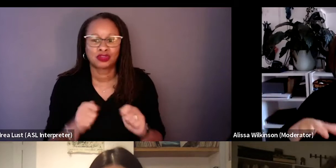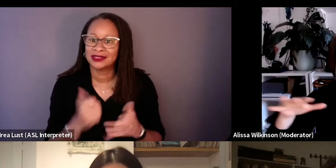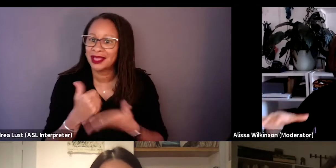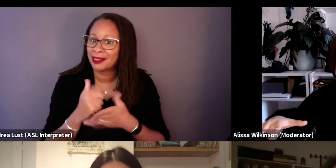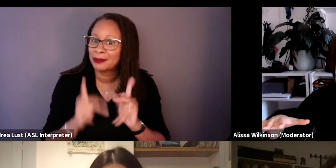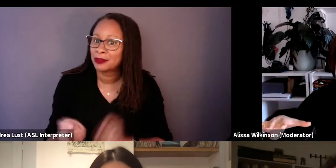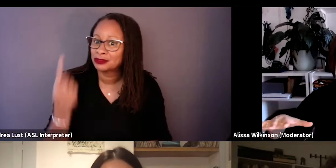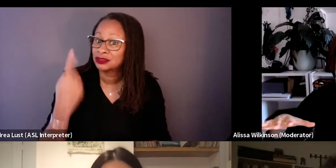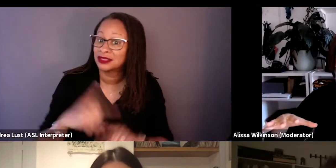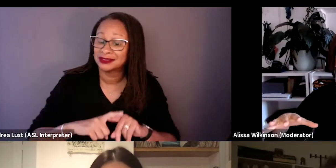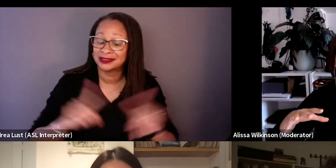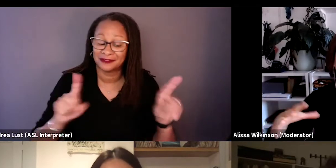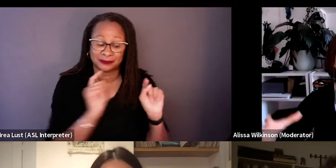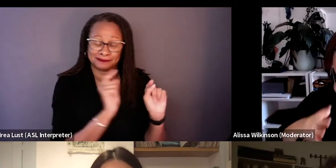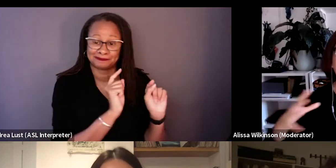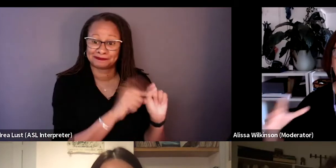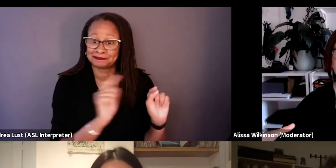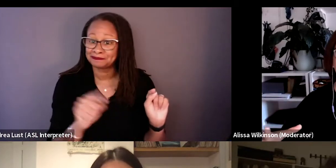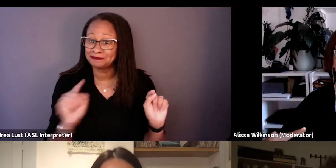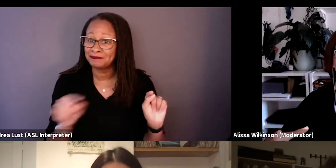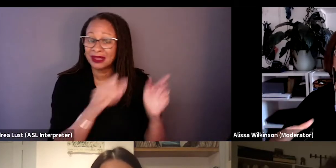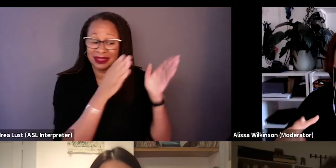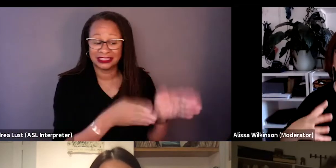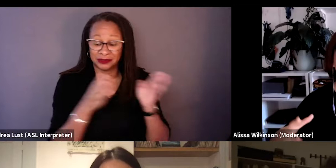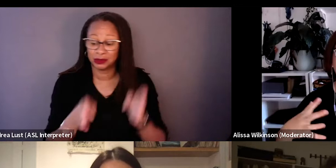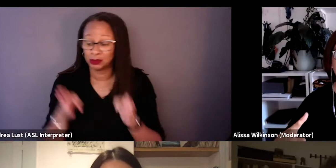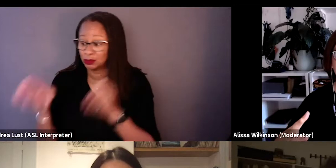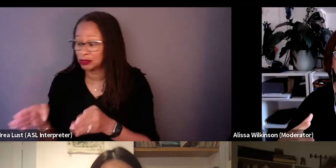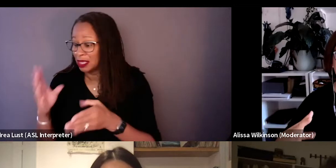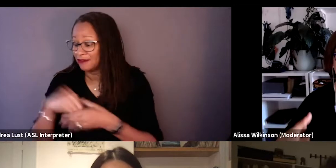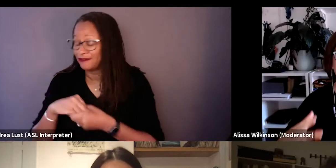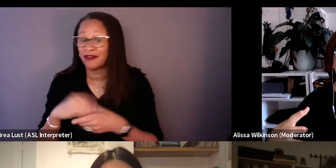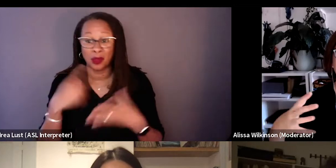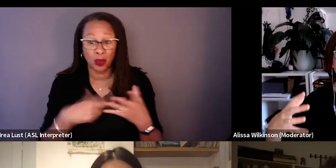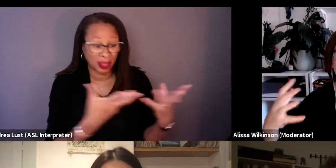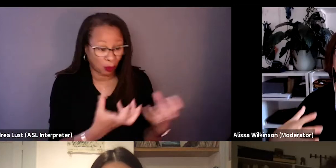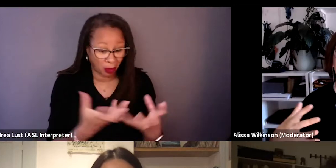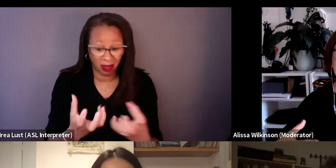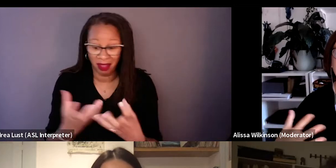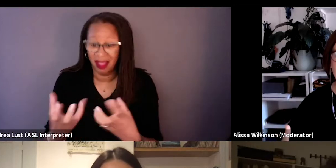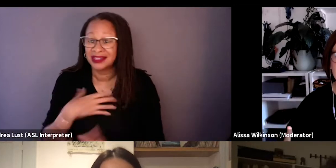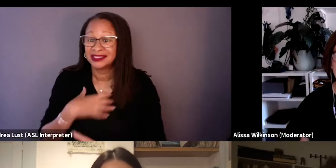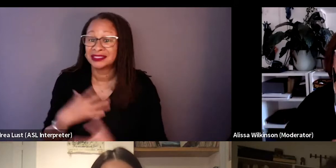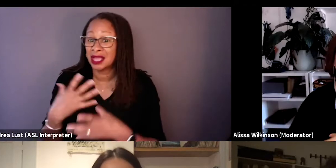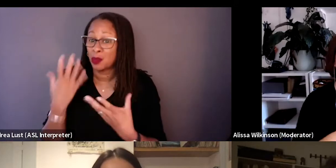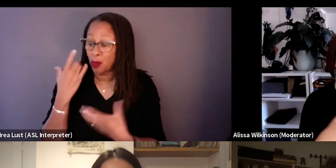the different people who are involved and what it is they want and desire and why they make the choices they make,